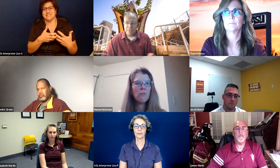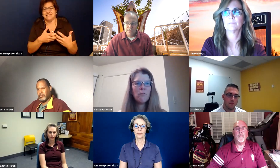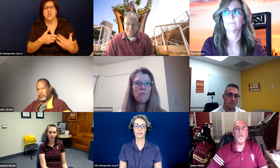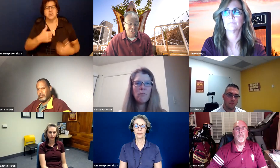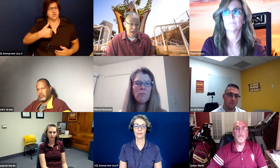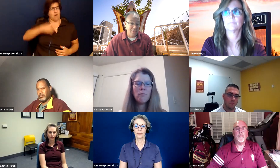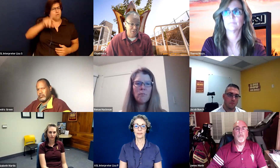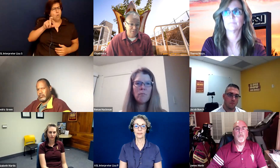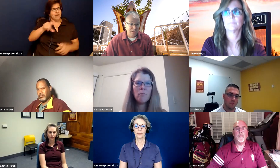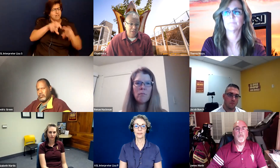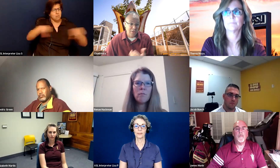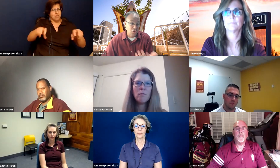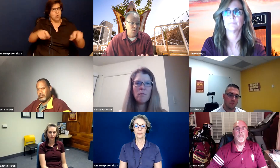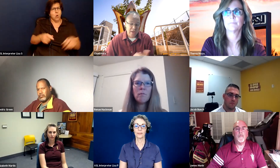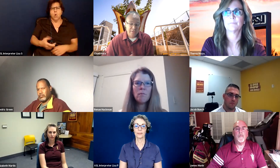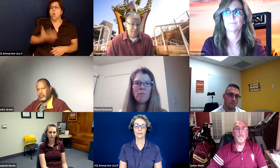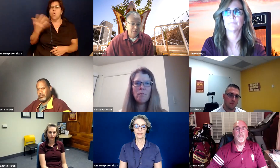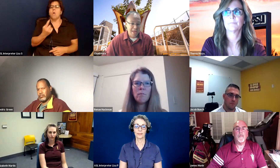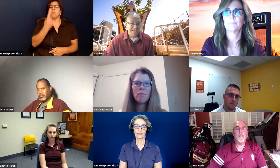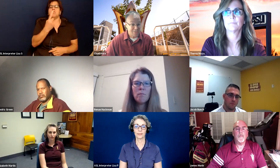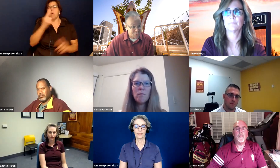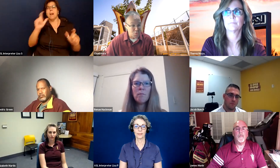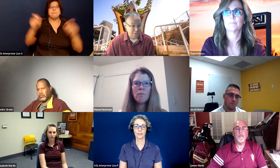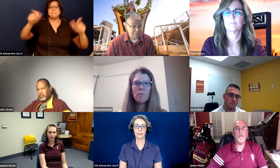of the biggest challenges that you faced as a student.